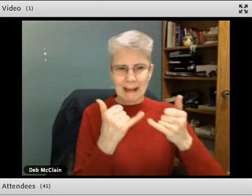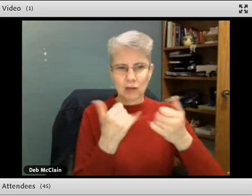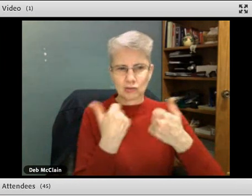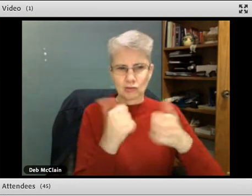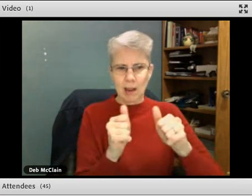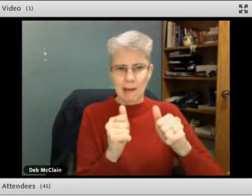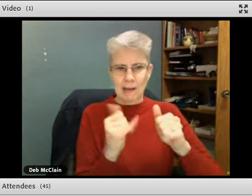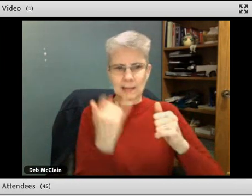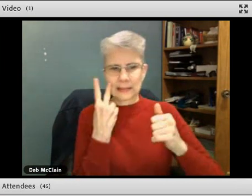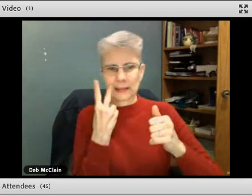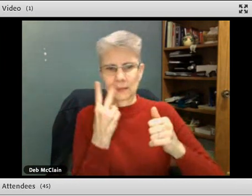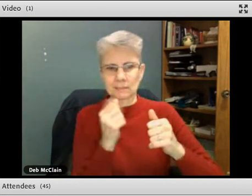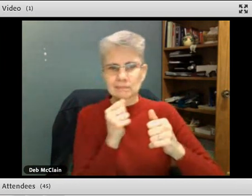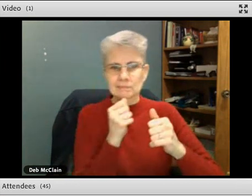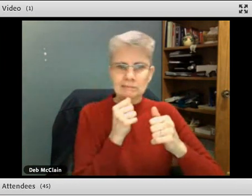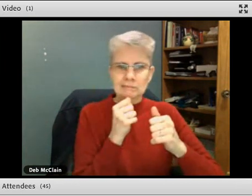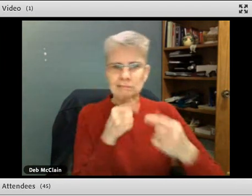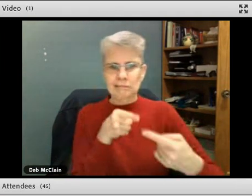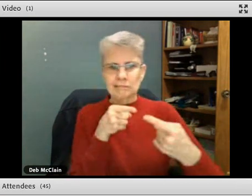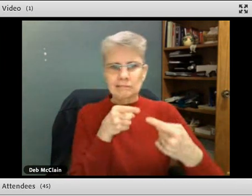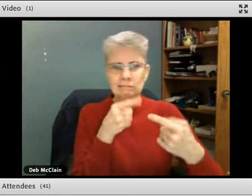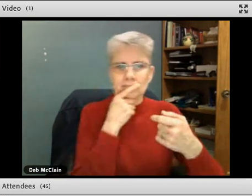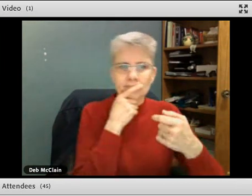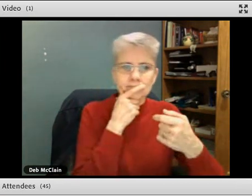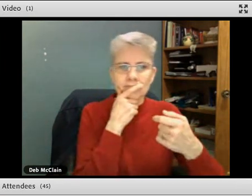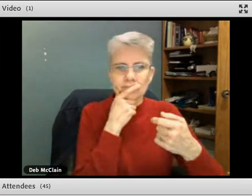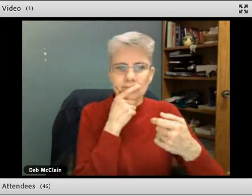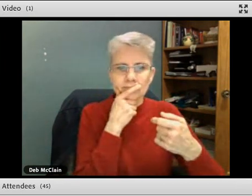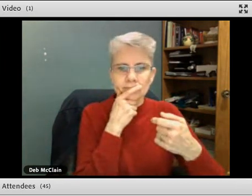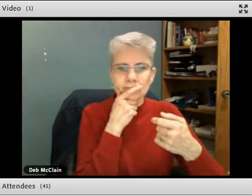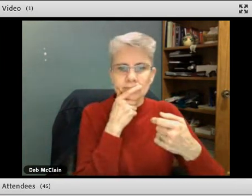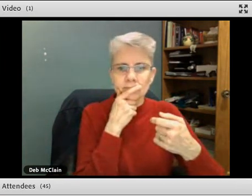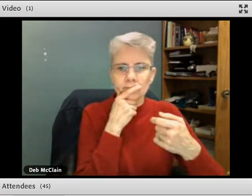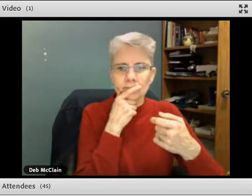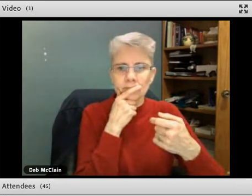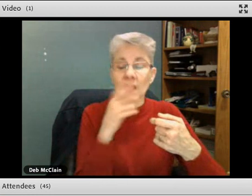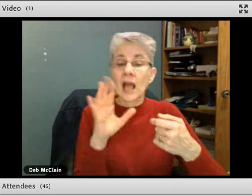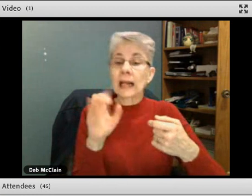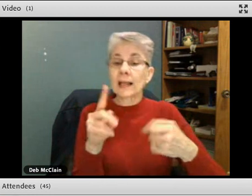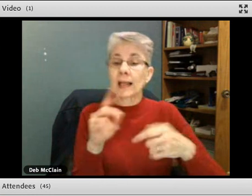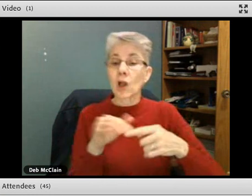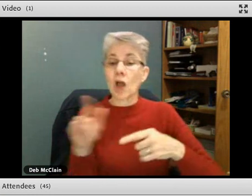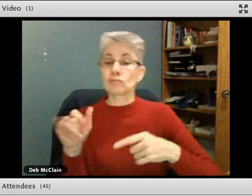Blumberg: You click on "draw." McCourry: Click on "draw." Is that this? Let's see what happens.